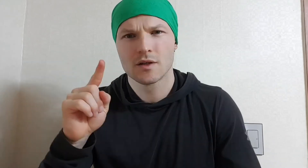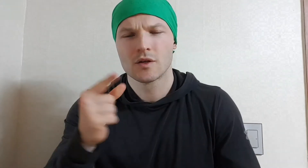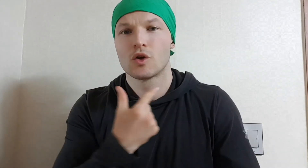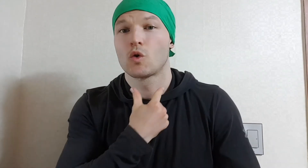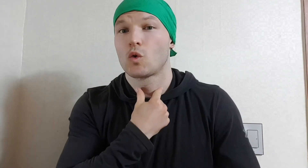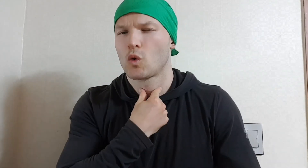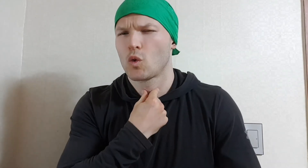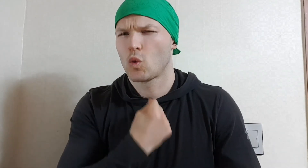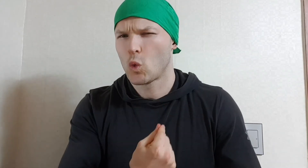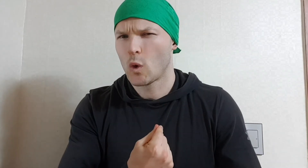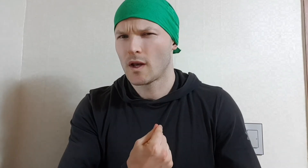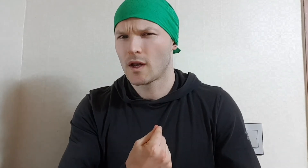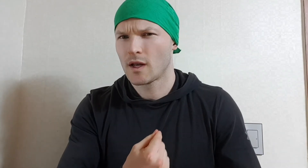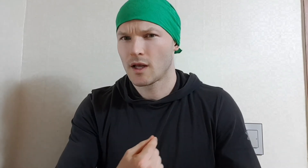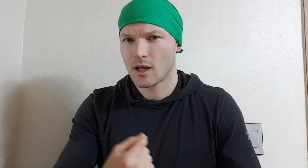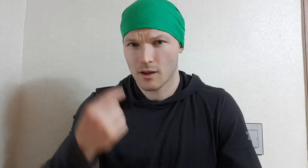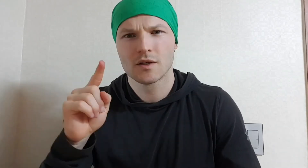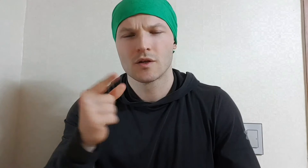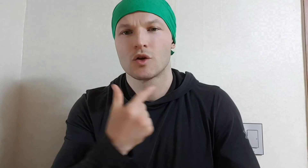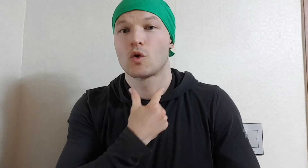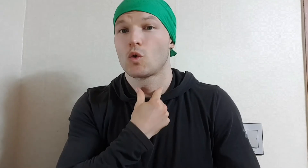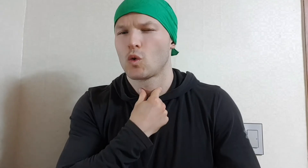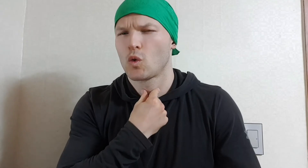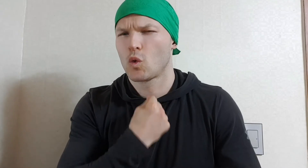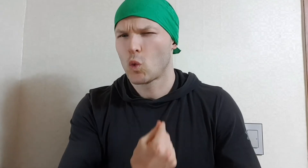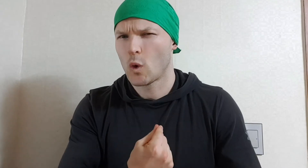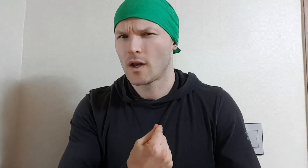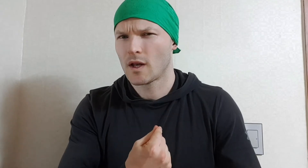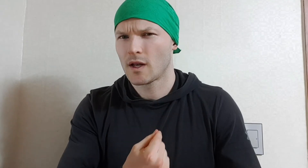want something/want to ~~